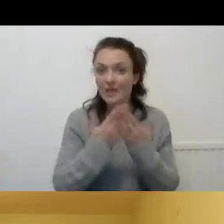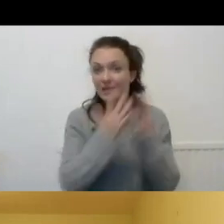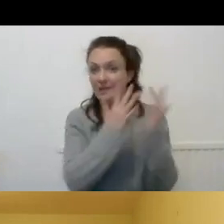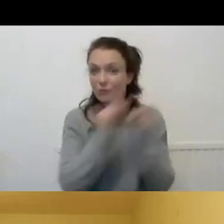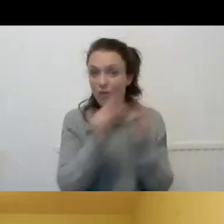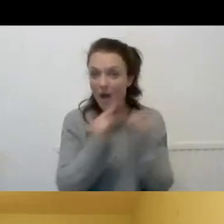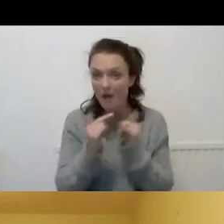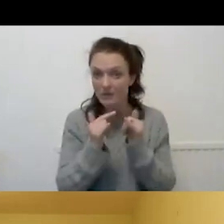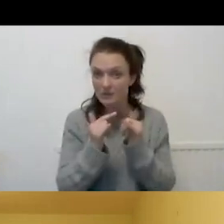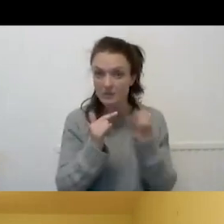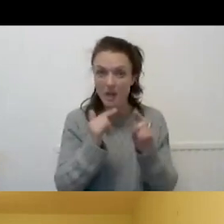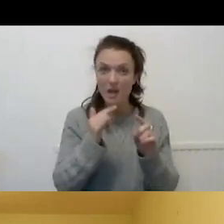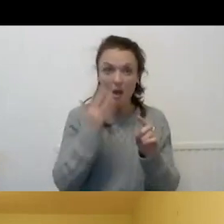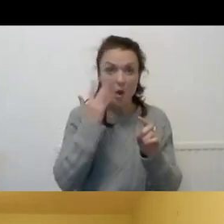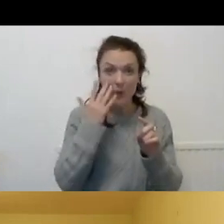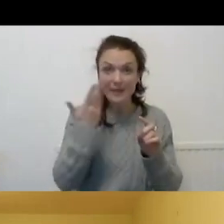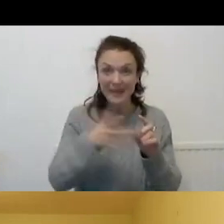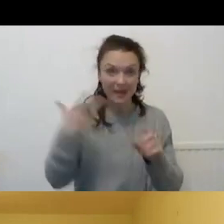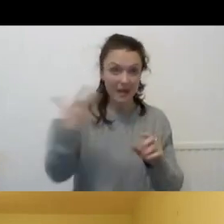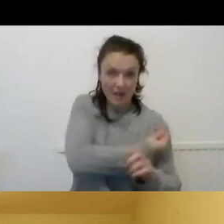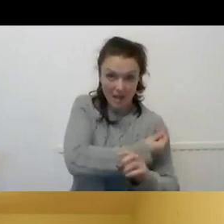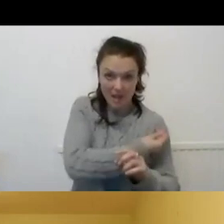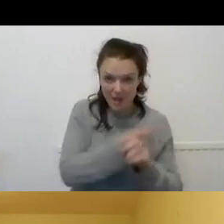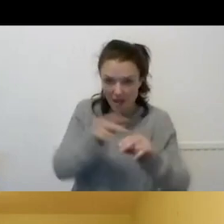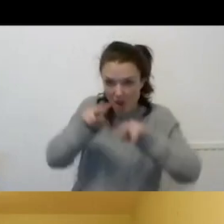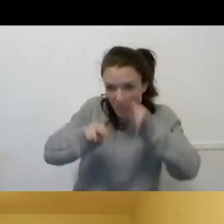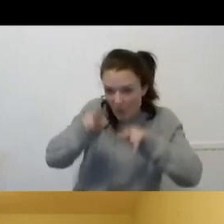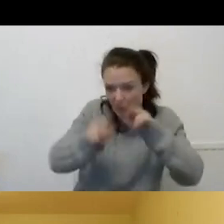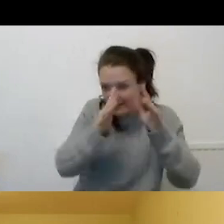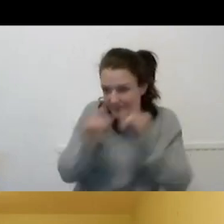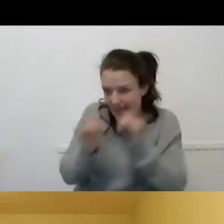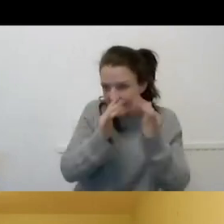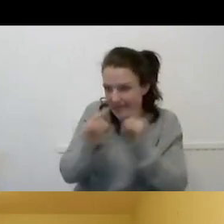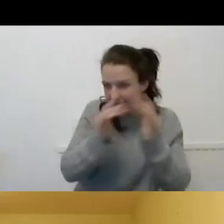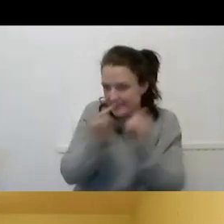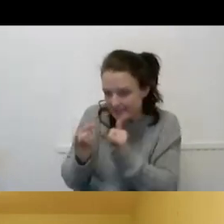vaccine was safe. After the after the volunteers were vaccinated, there were several appointments,